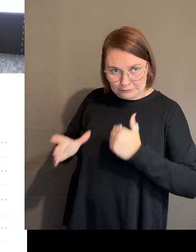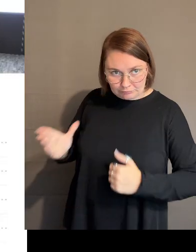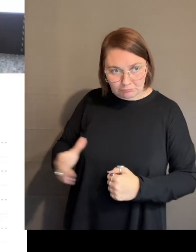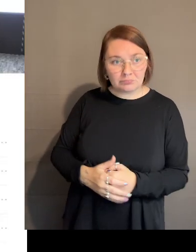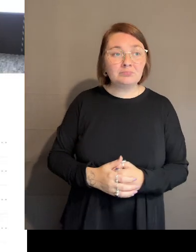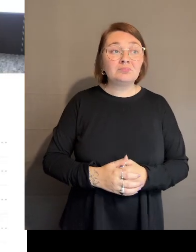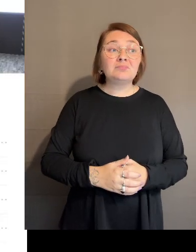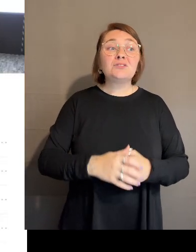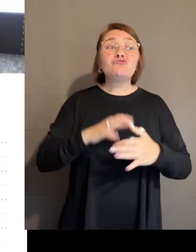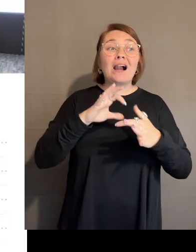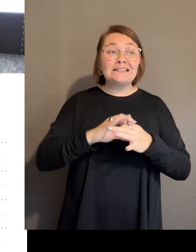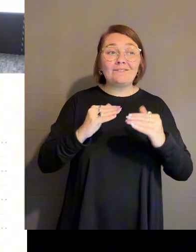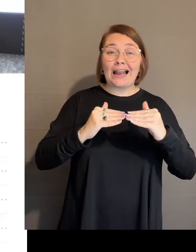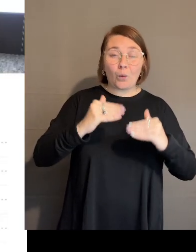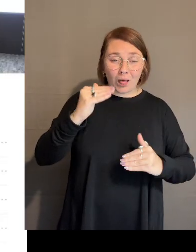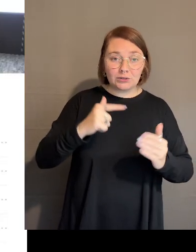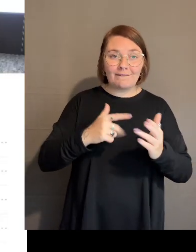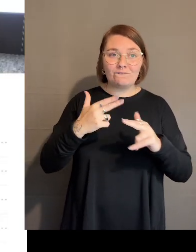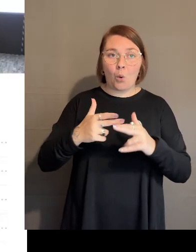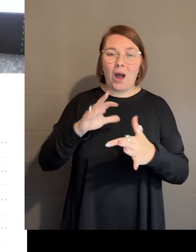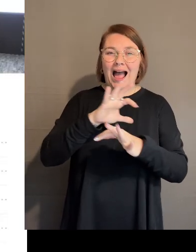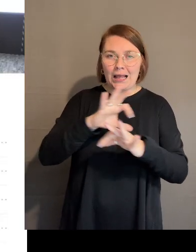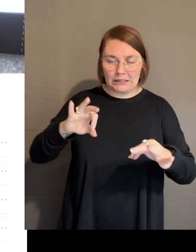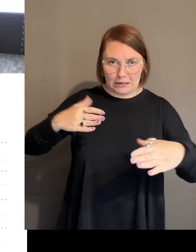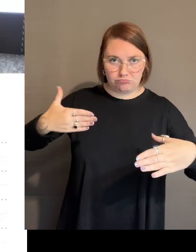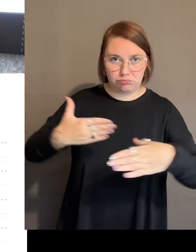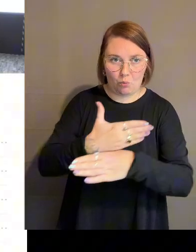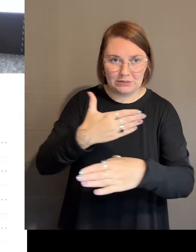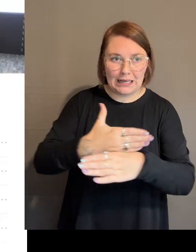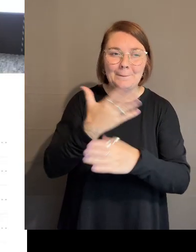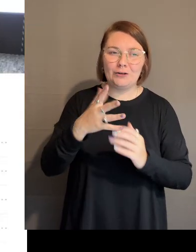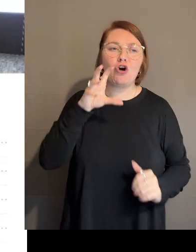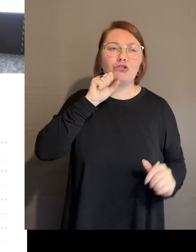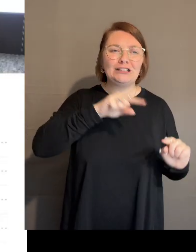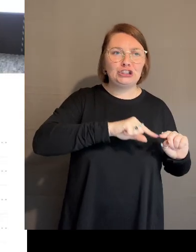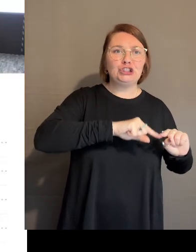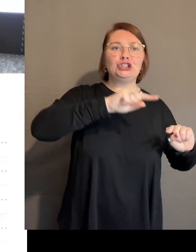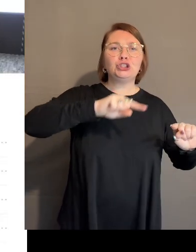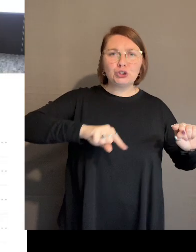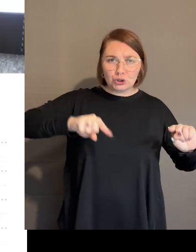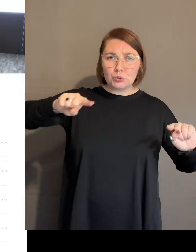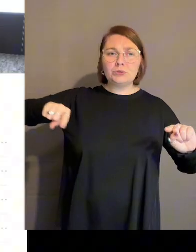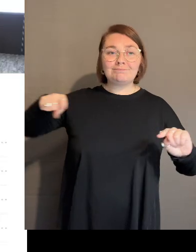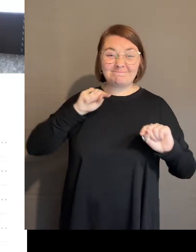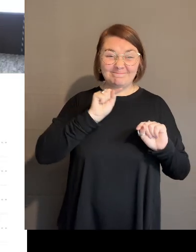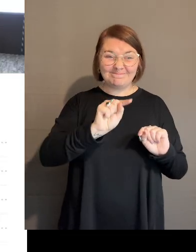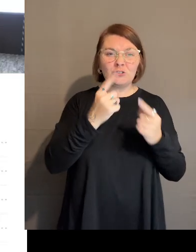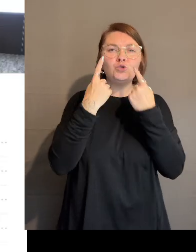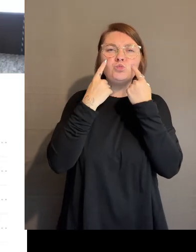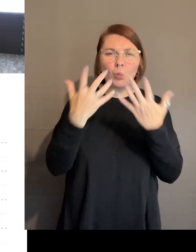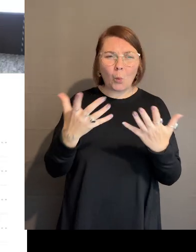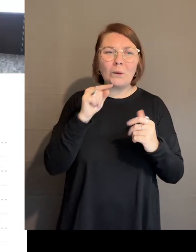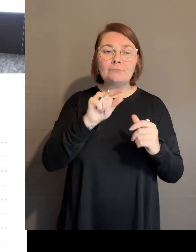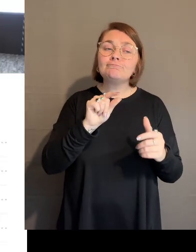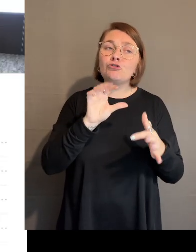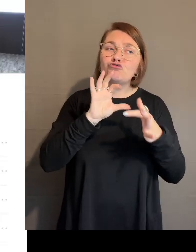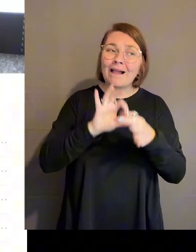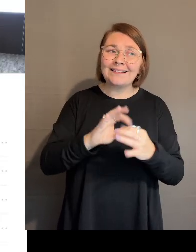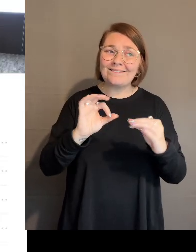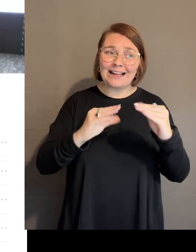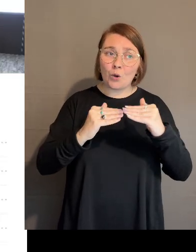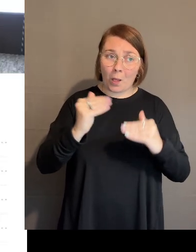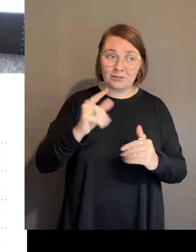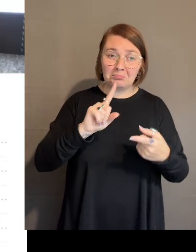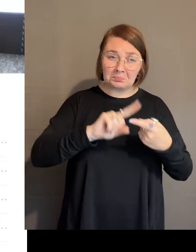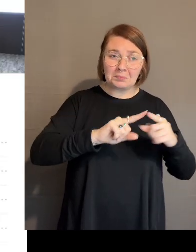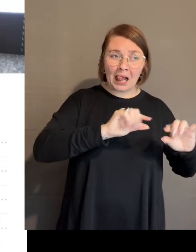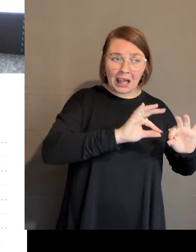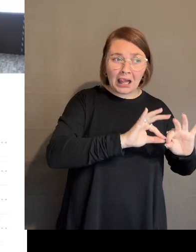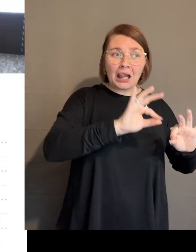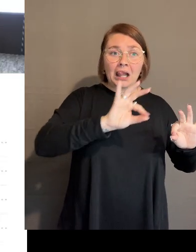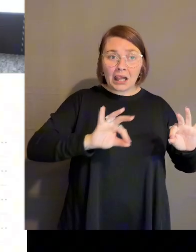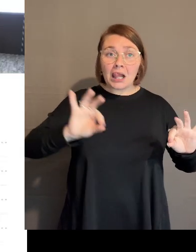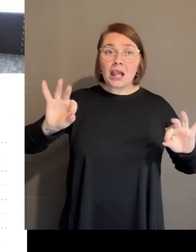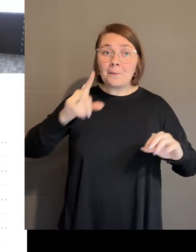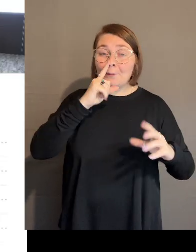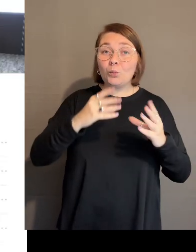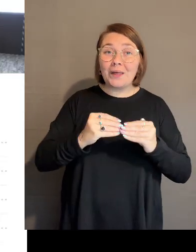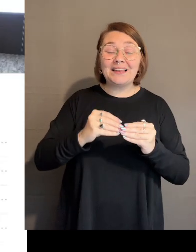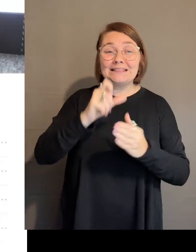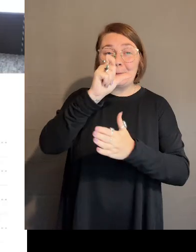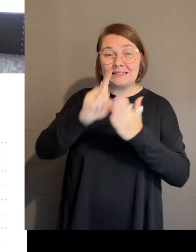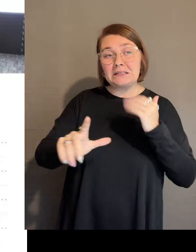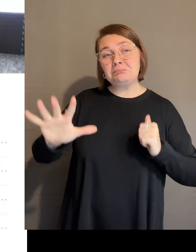And the relative inequalities in unemployment, which is the orange line, shows that, the relative inequalities remain stable, and people with disability worry about